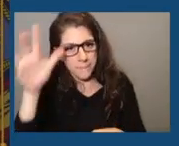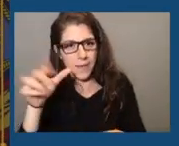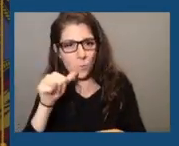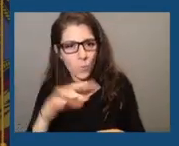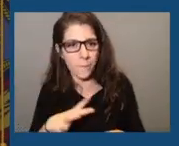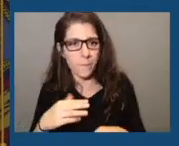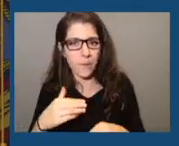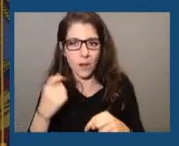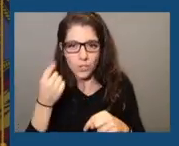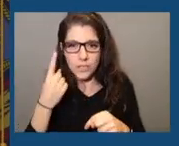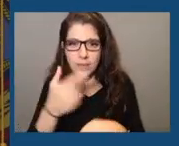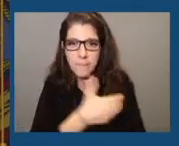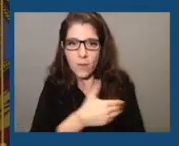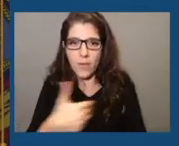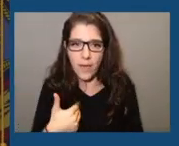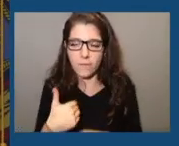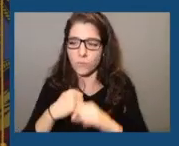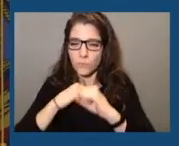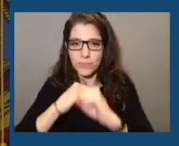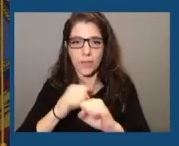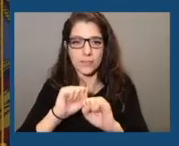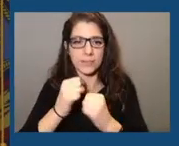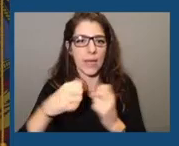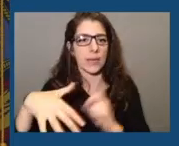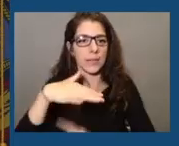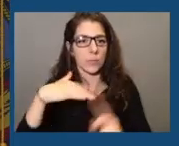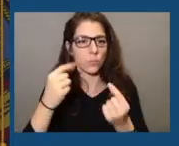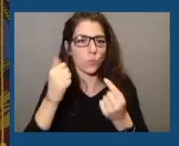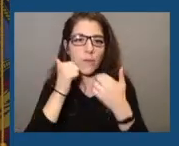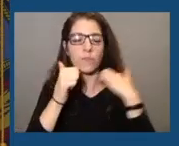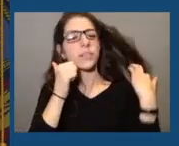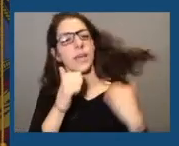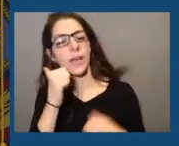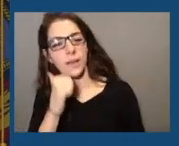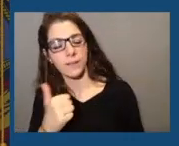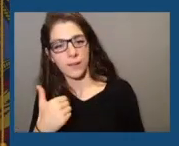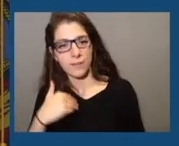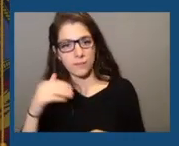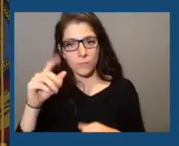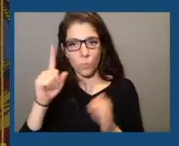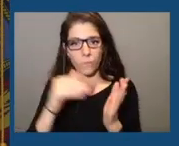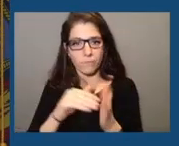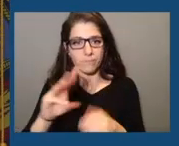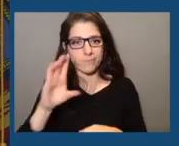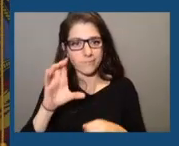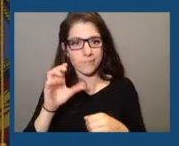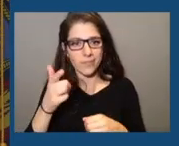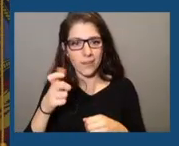to protect society and that's what you do every single day. We've had over 1600 guns removed. And outside of New York City,